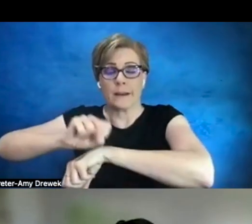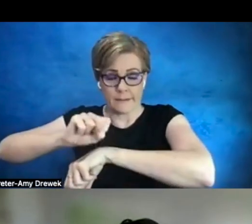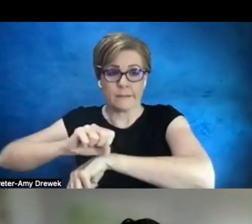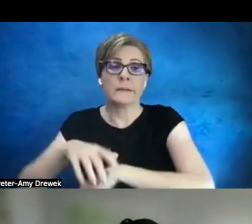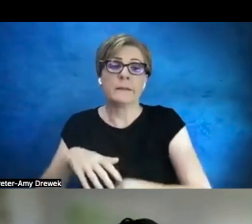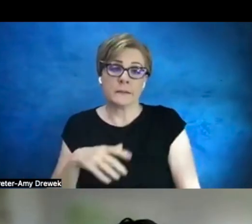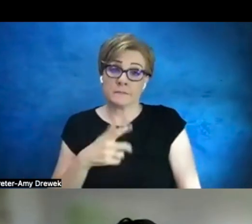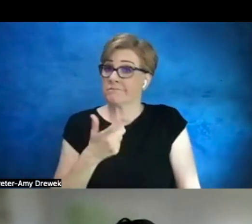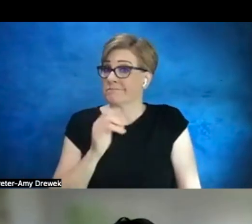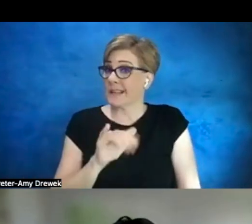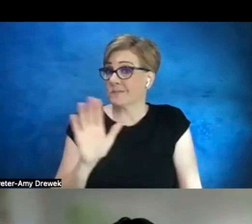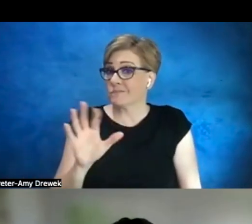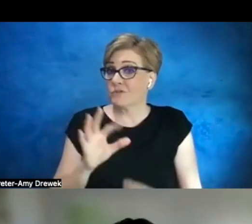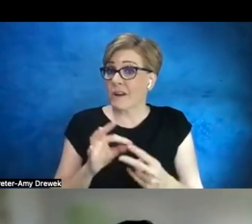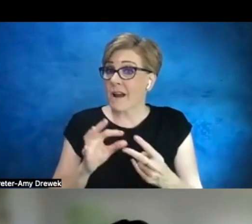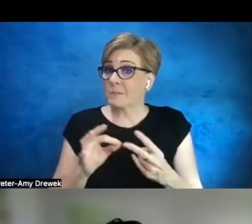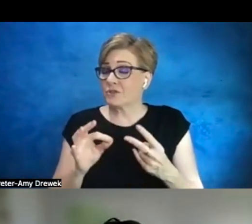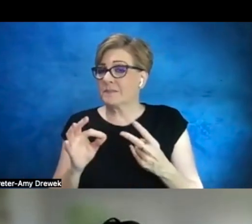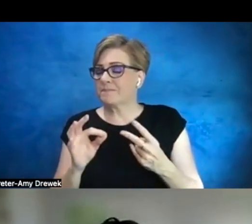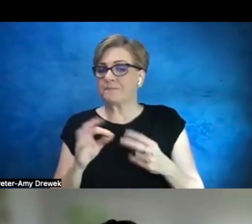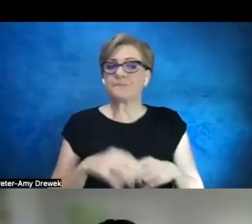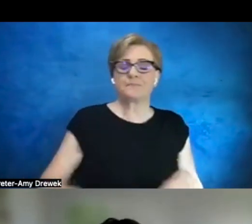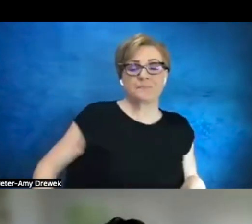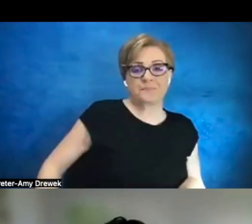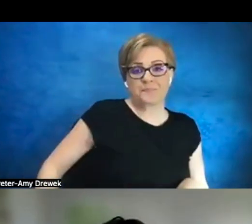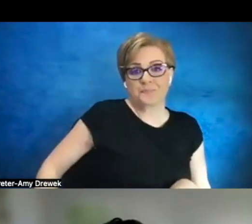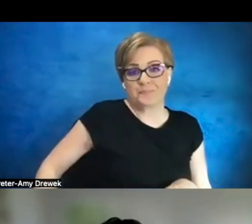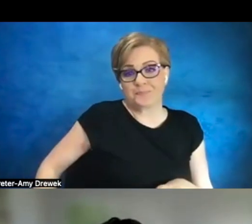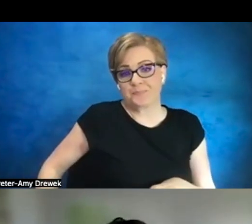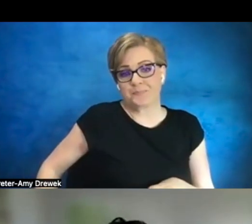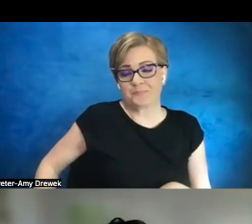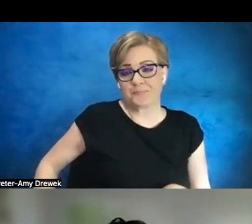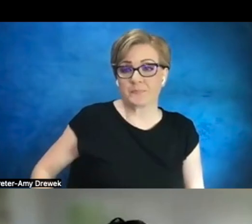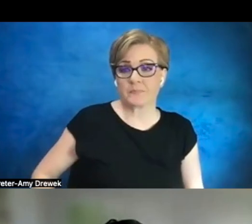option for someone who's working in that field or with that community.